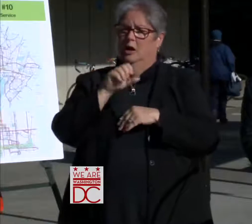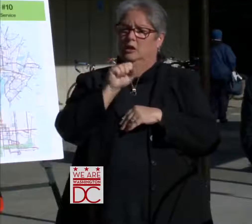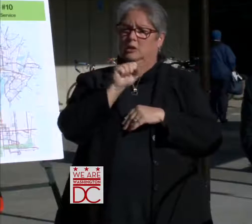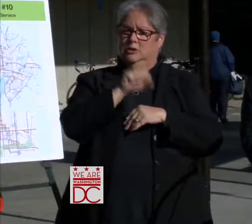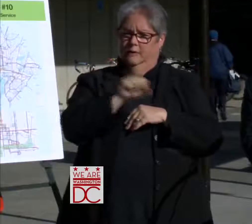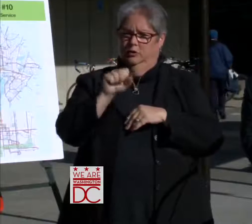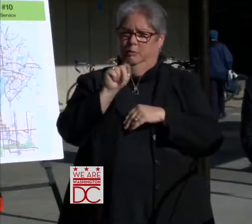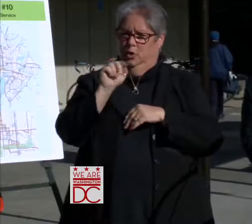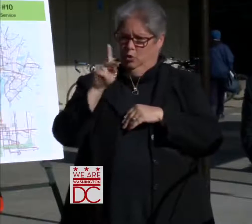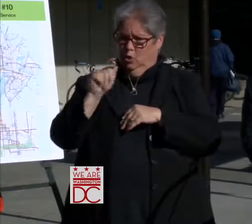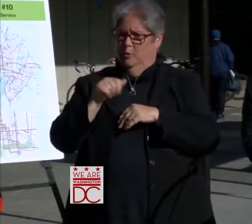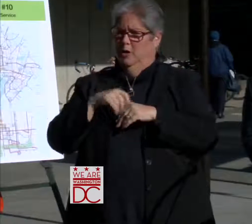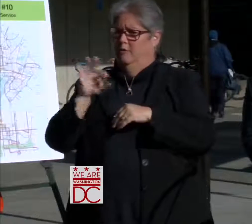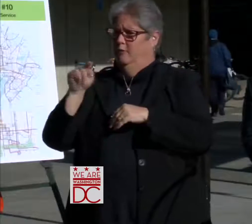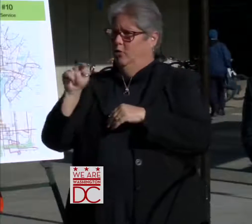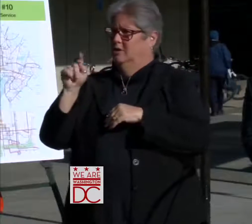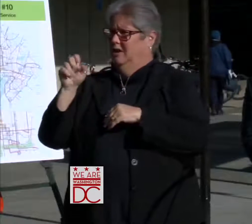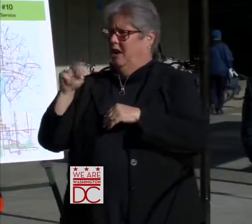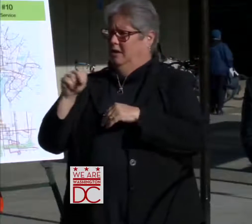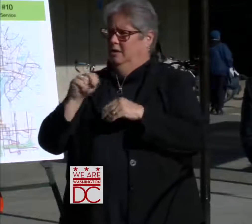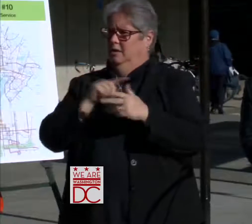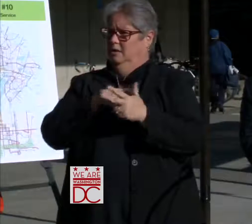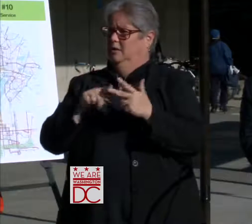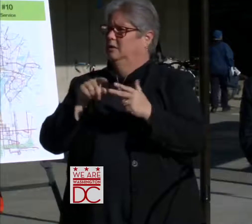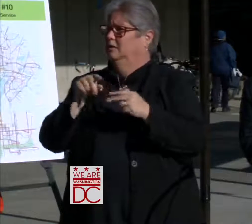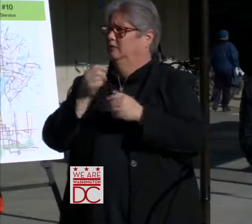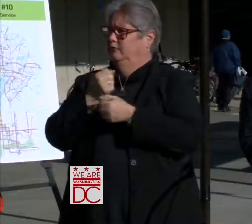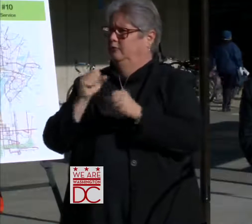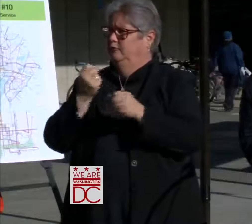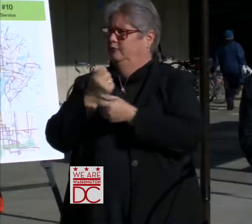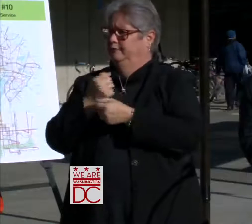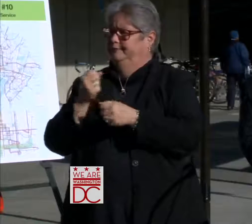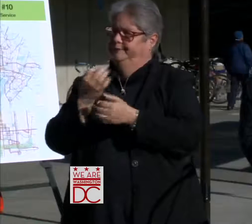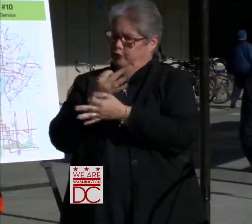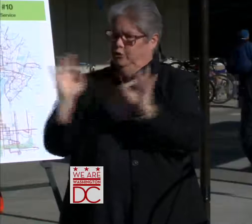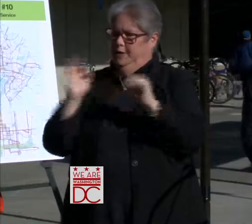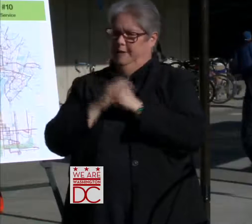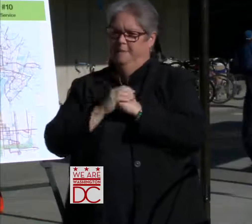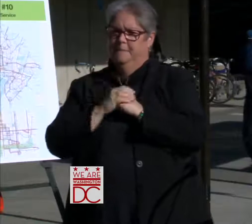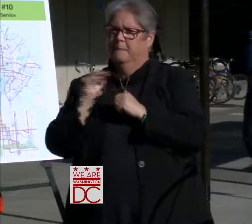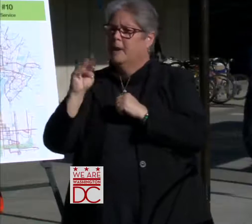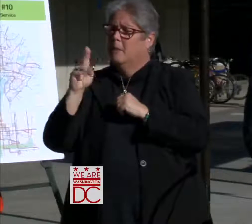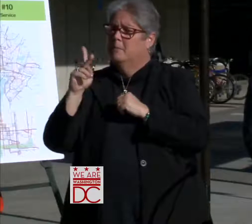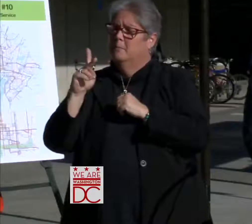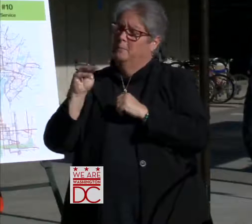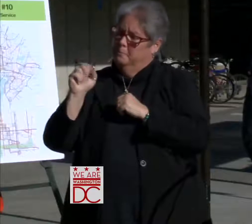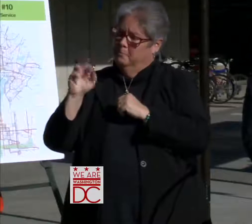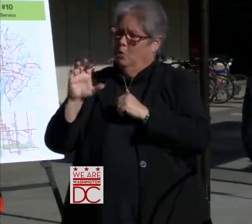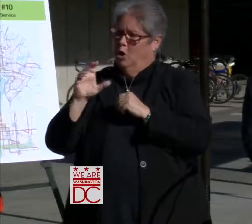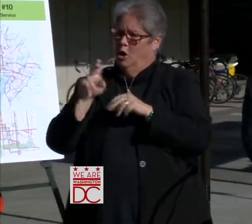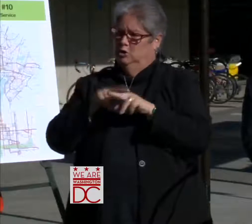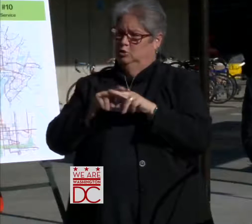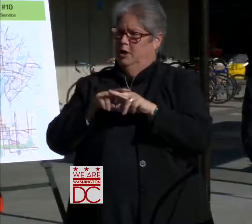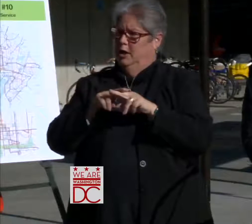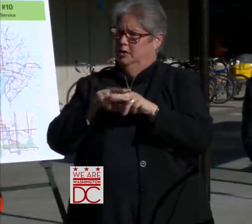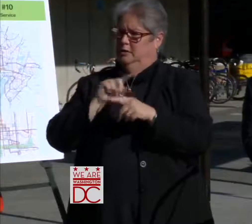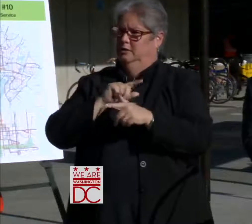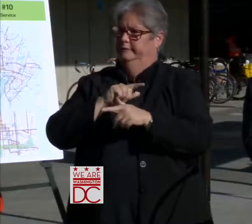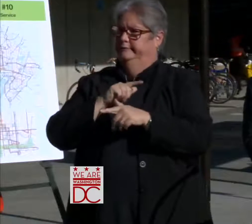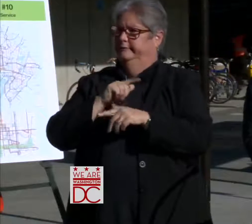TAKOMA AND FORT TOTTEN METRO RAIL STATIONS DURING RUSH HOURS. MARC TRAINS ARE AVAILABLE AS AN ALTERNATIVE.